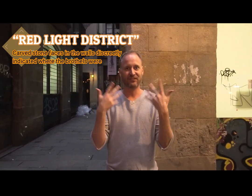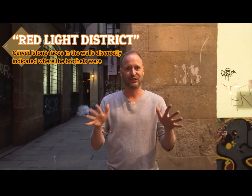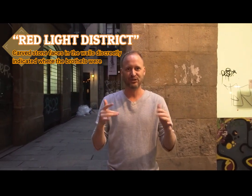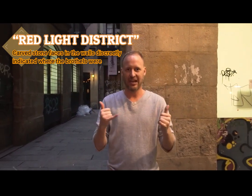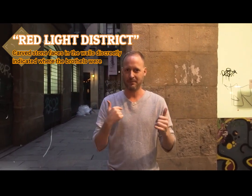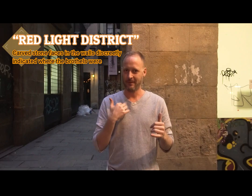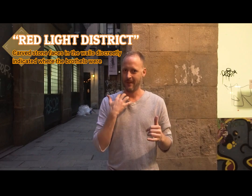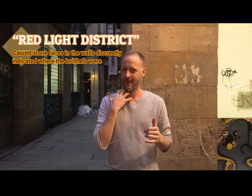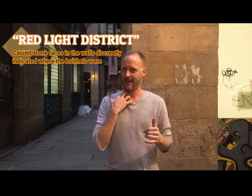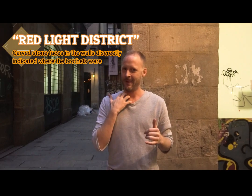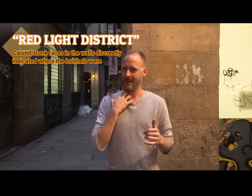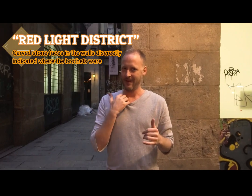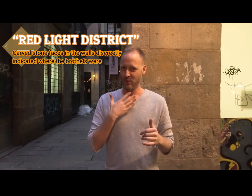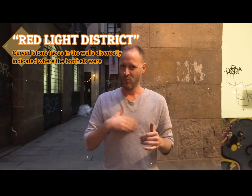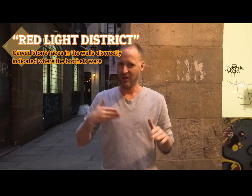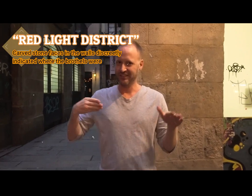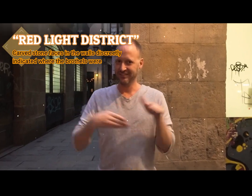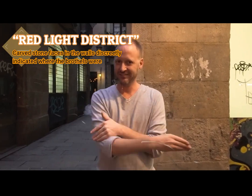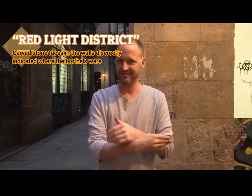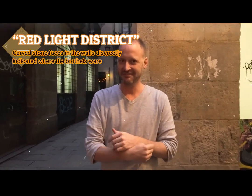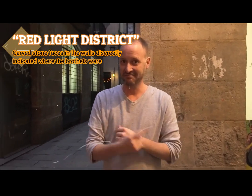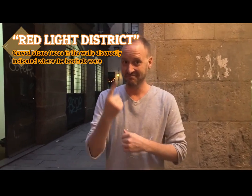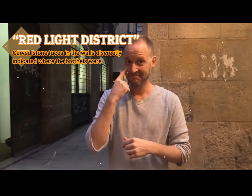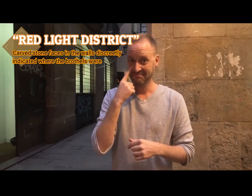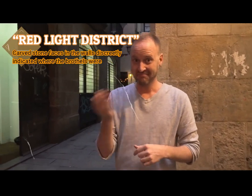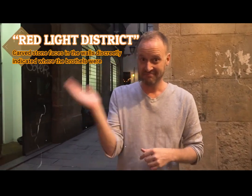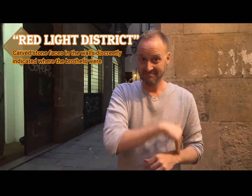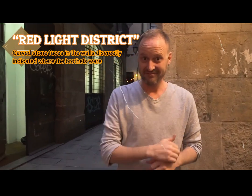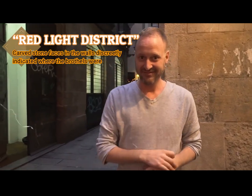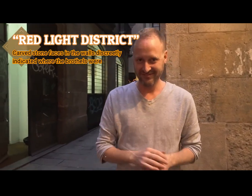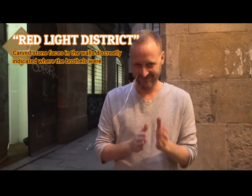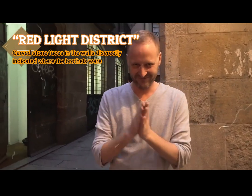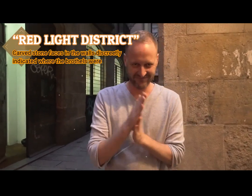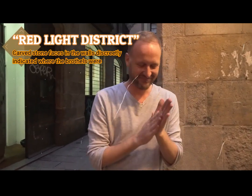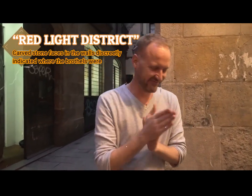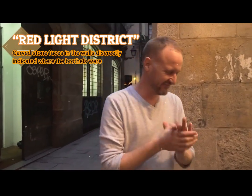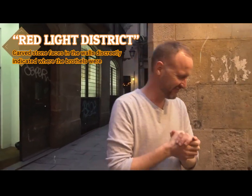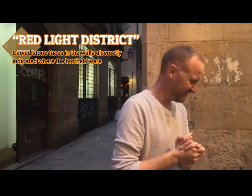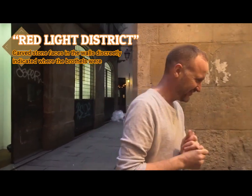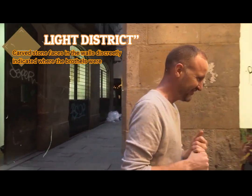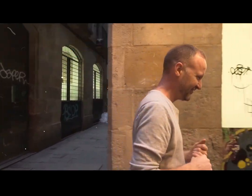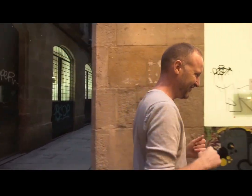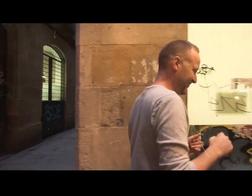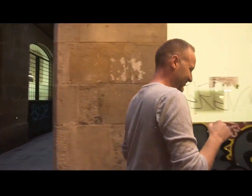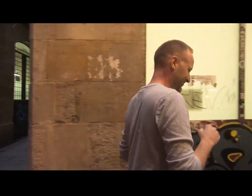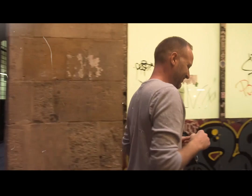(And three of them still exist here in the Born!) So it seems there's a brothel right in this street... let's explore and see what we find!